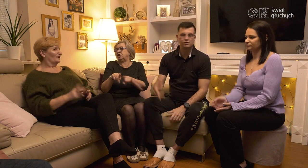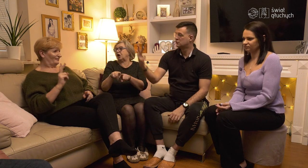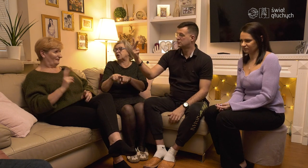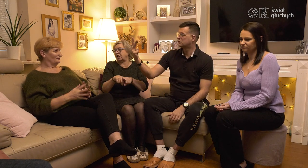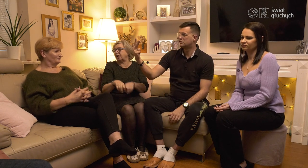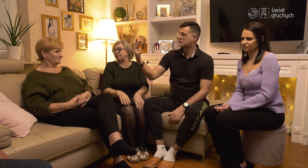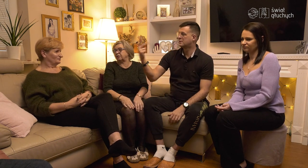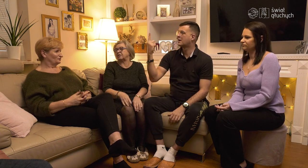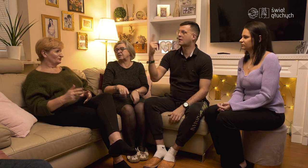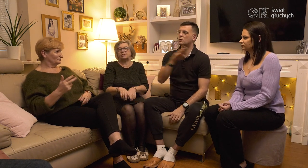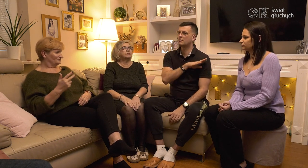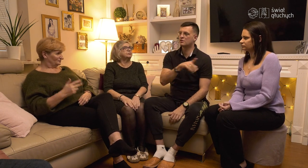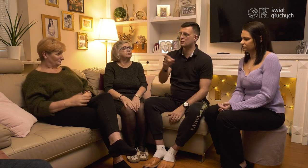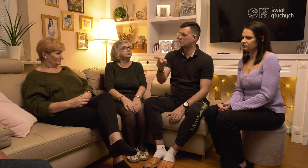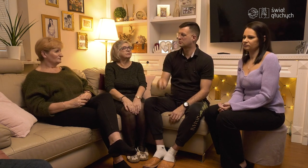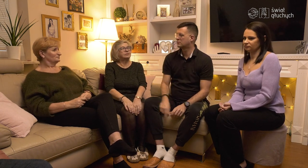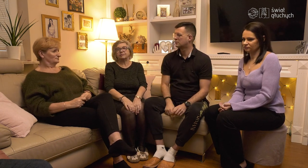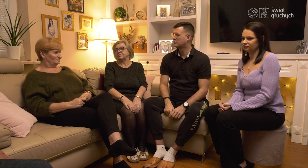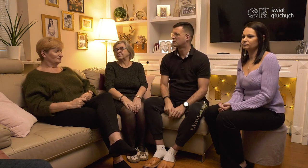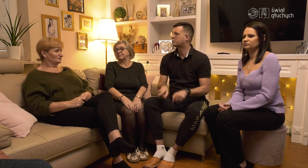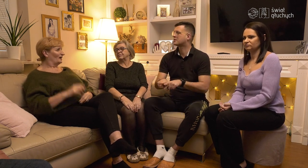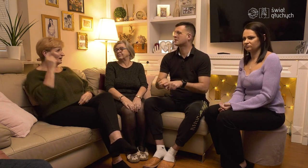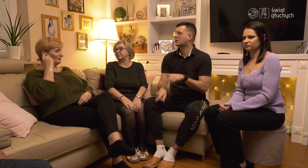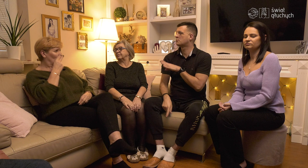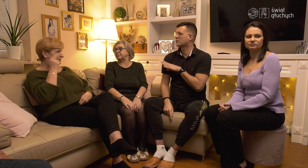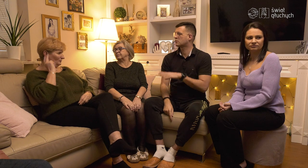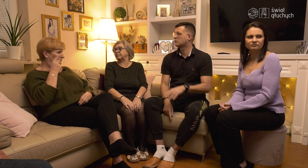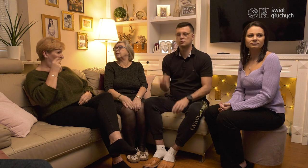[Rafał]: In my dad's, three, one of the brothers has already died.